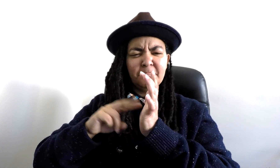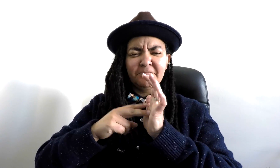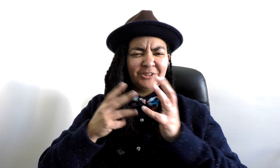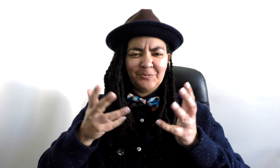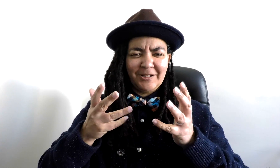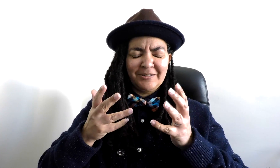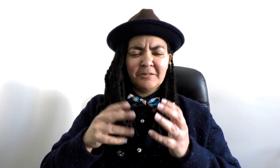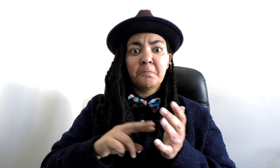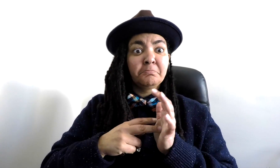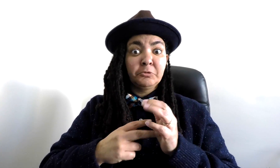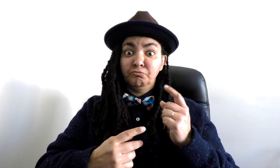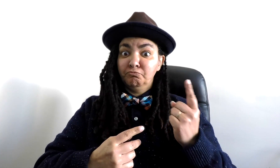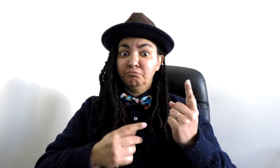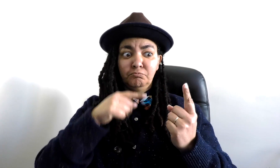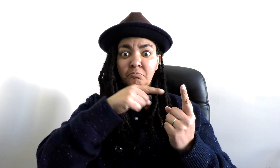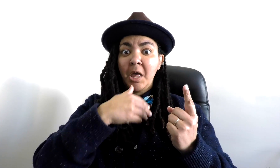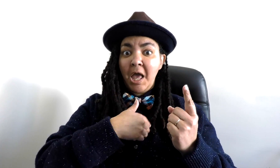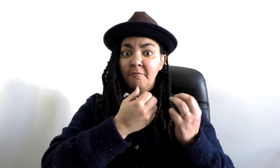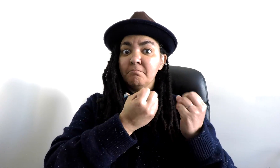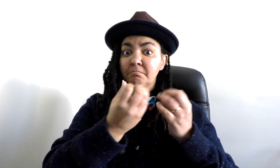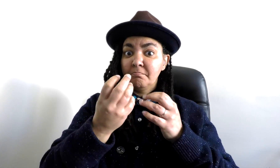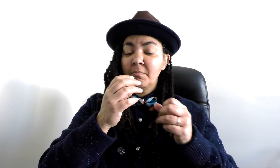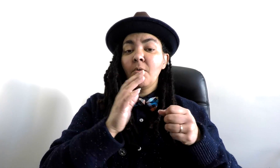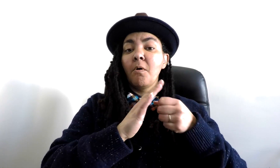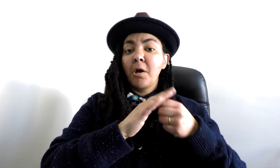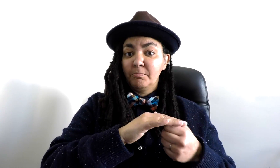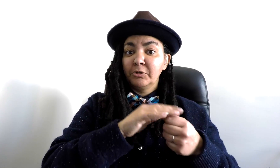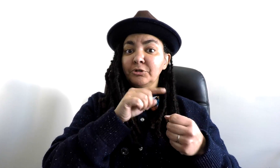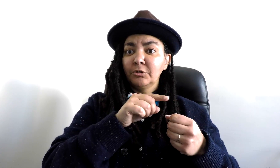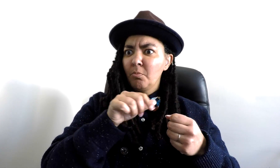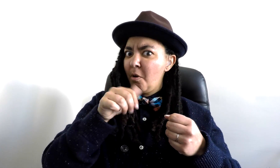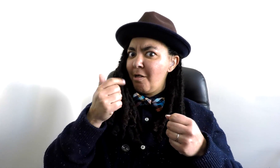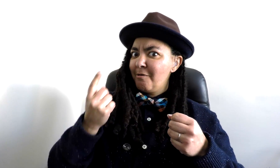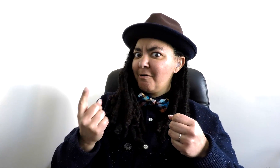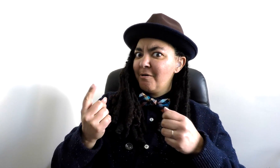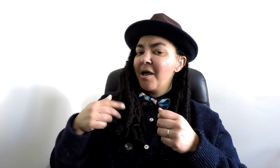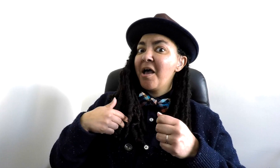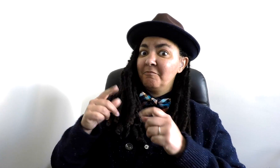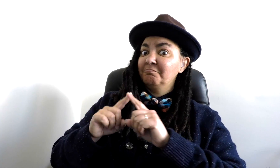which is a presumption of a certain intersectional individual experiencing more oppression(s) than another.